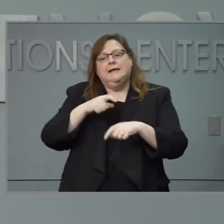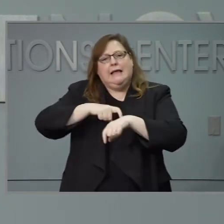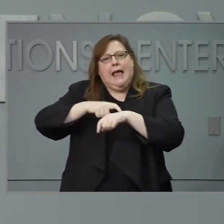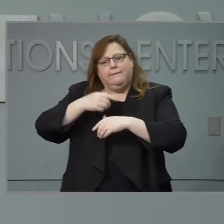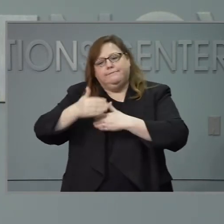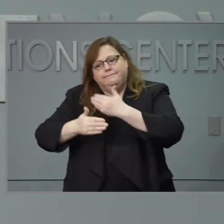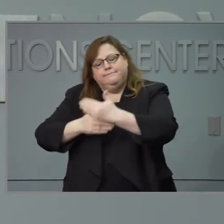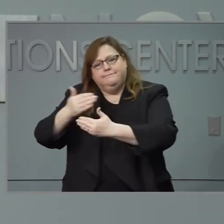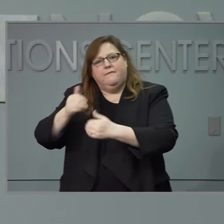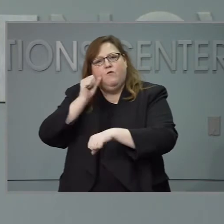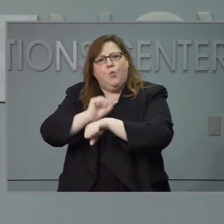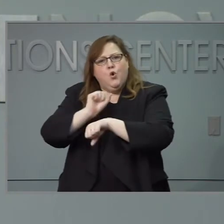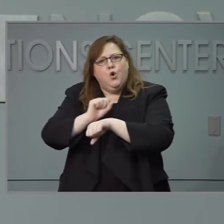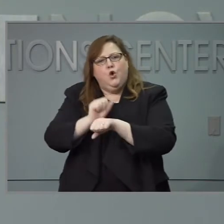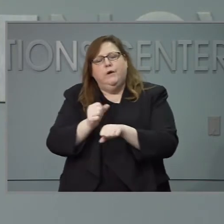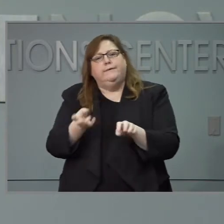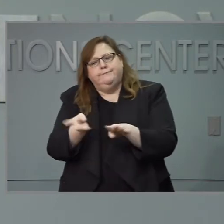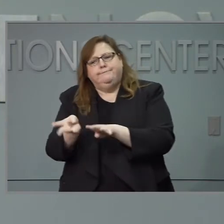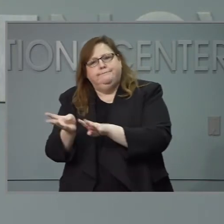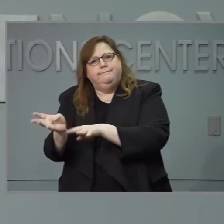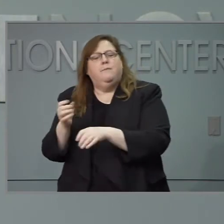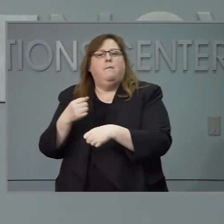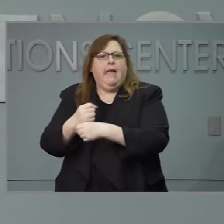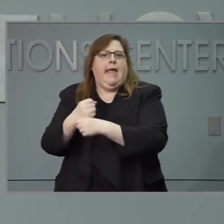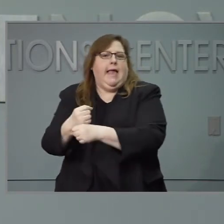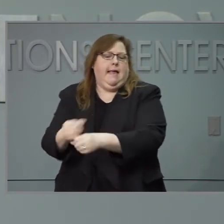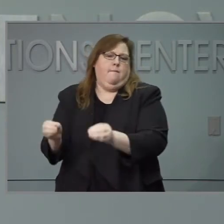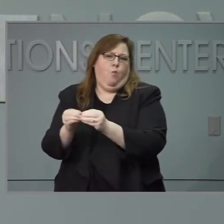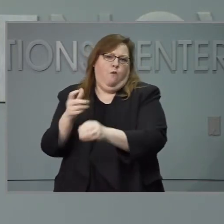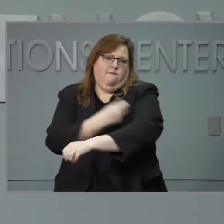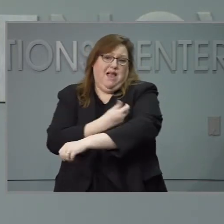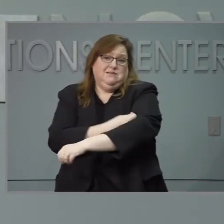SE PUEDE IR UNO DE PINTA Y NO TOMAR LAS DECISIONES FUERTES Y